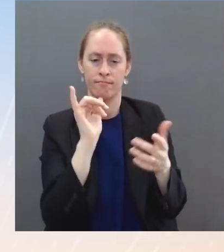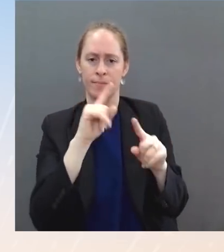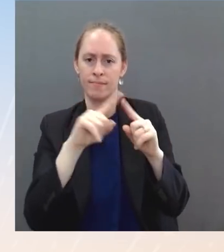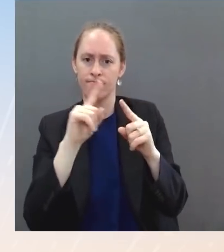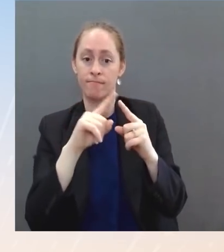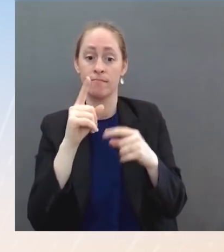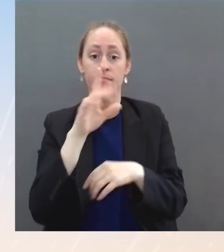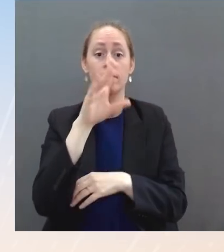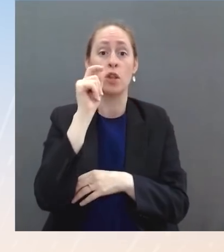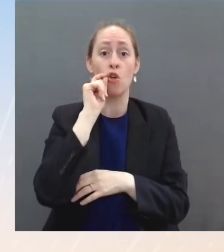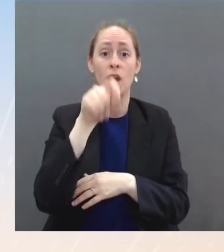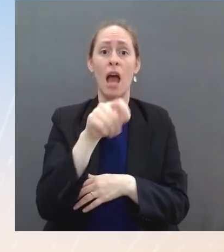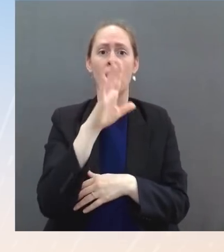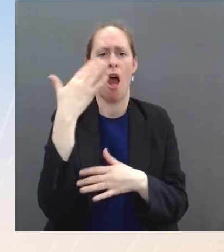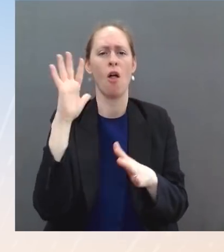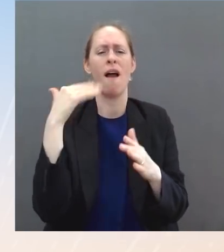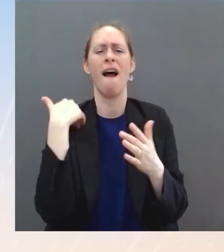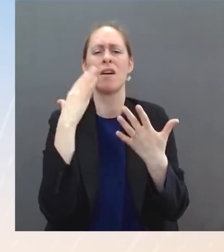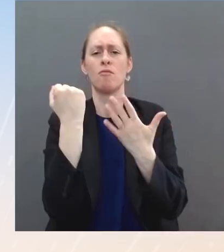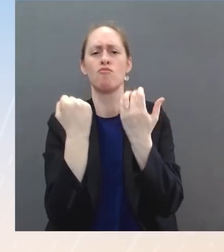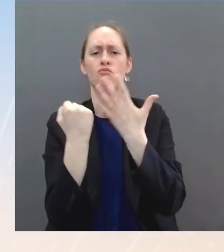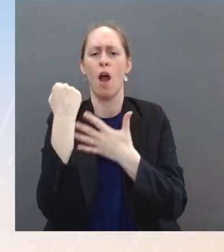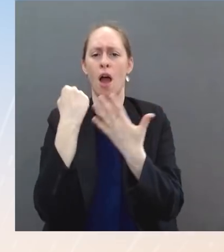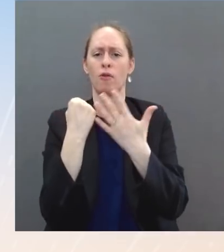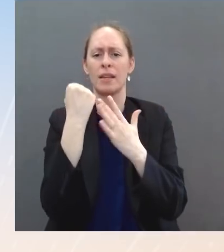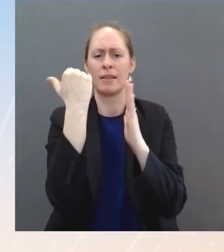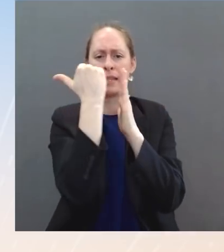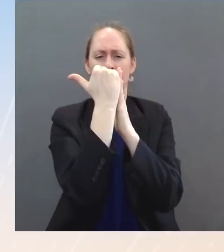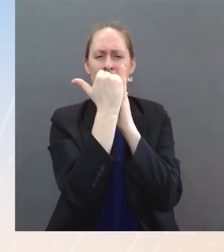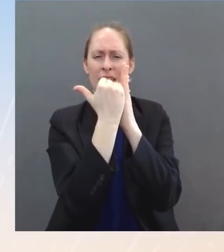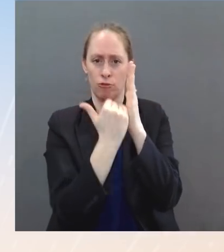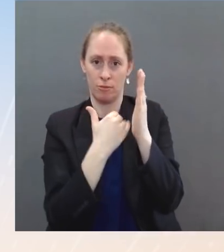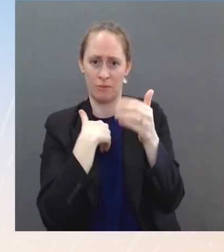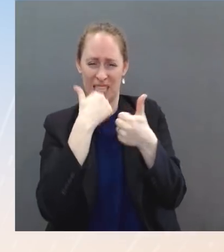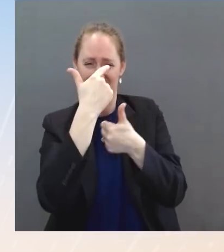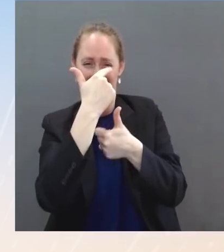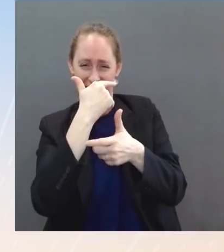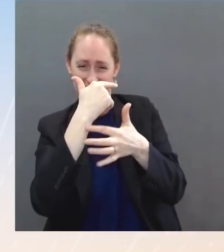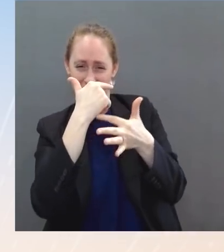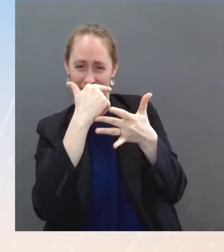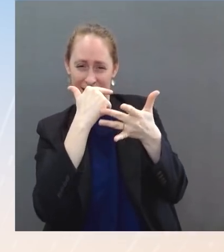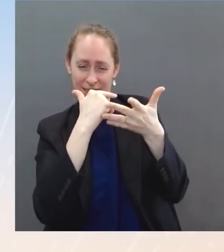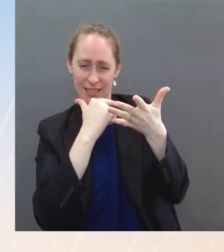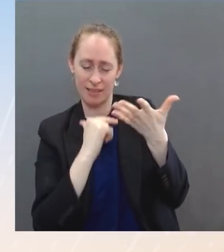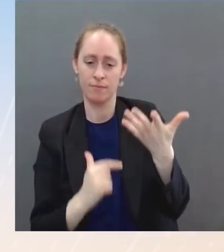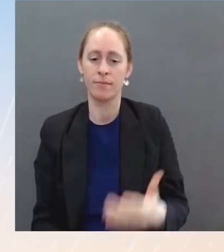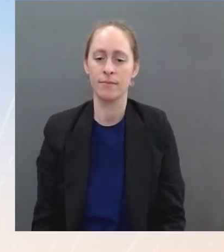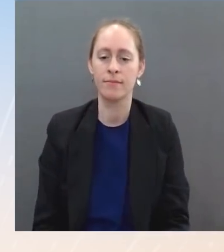and ensure that that could be provided to them. The only capability that we have discussed with them